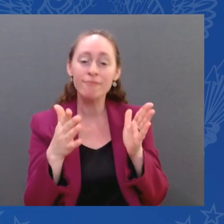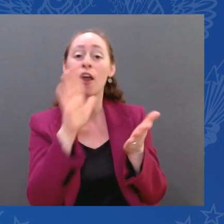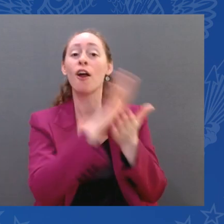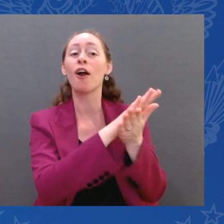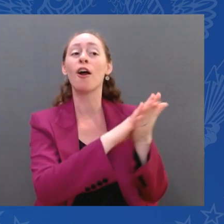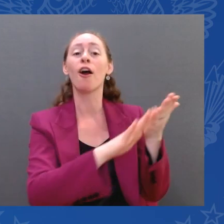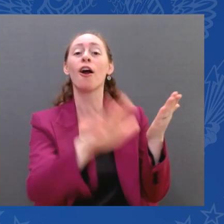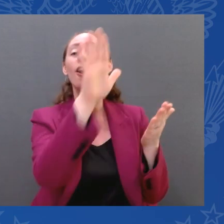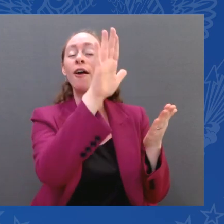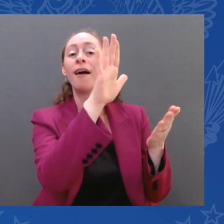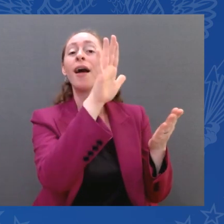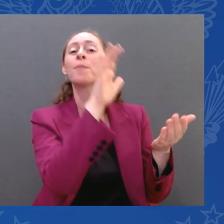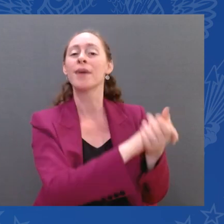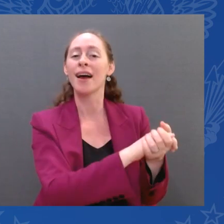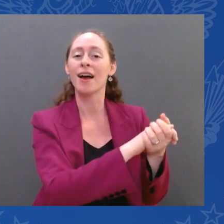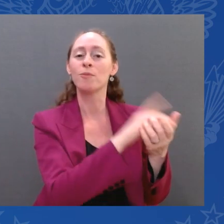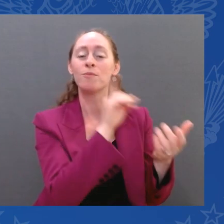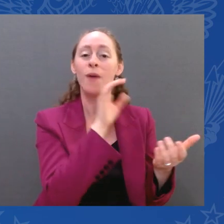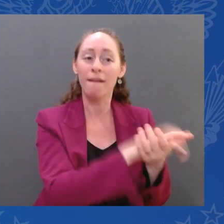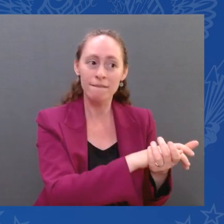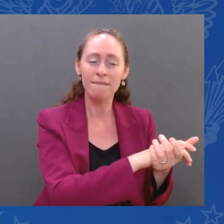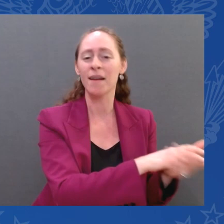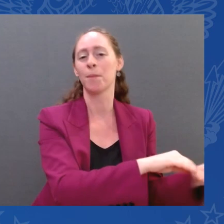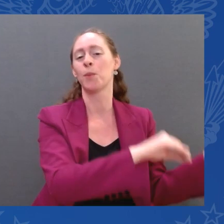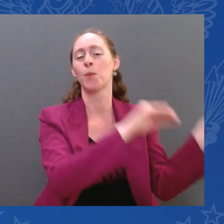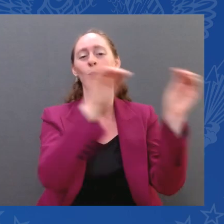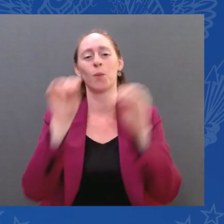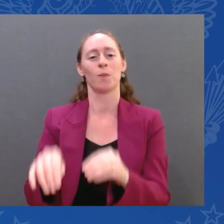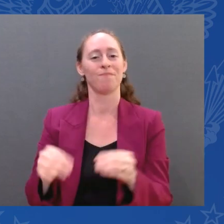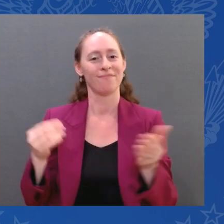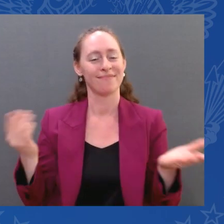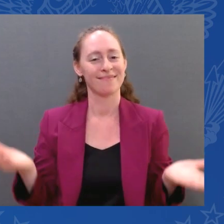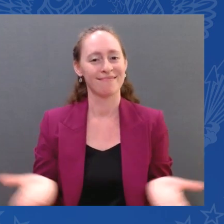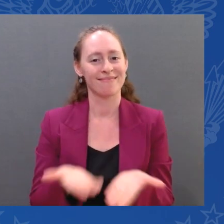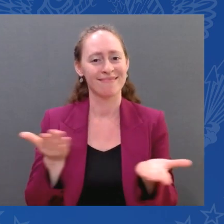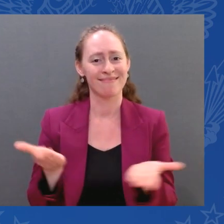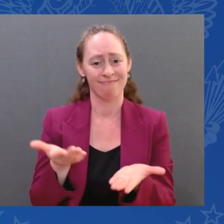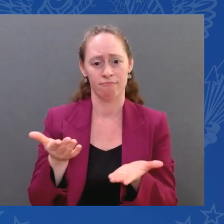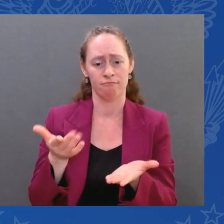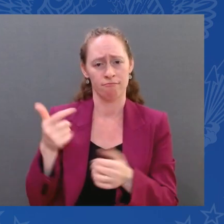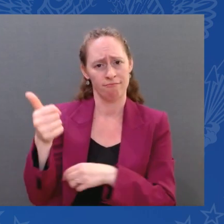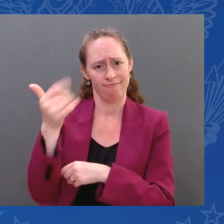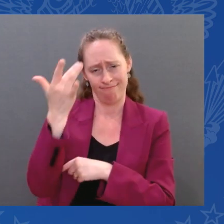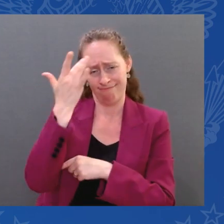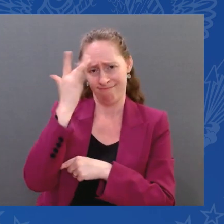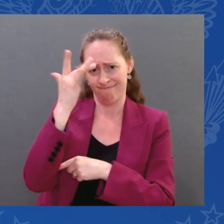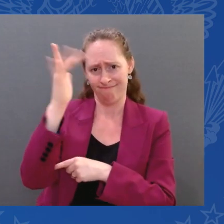A brilliant lawyer, he watched their three sons follow their American dreams, including their middle son, Army captain